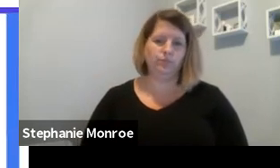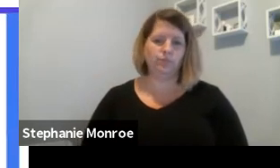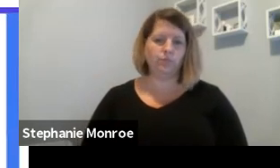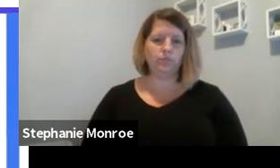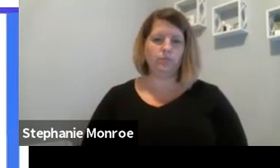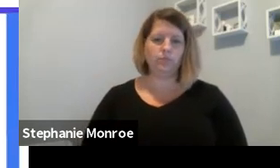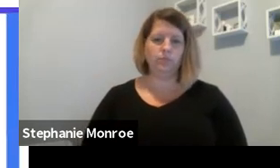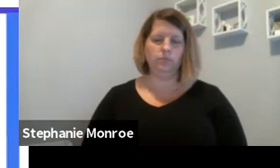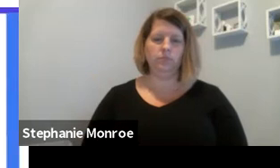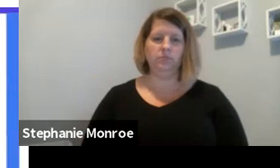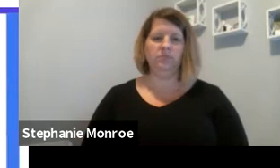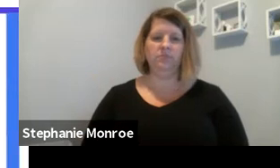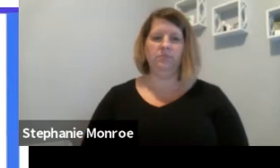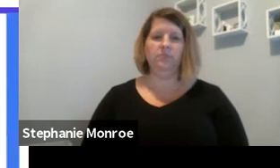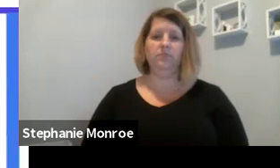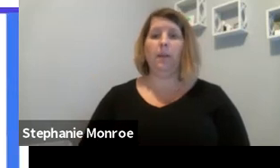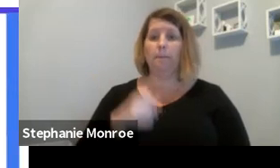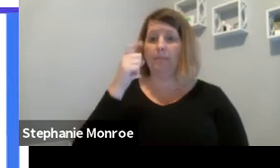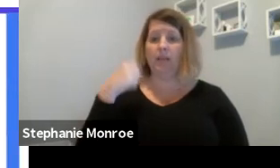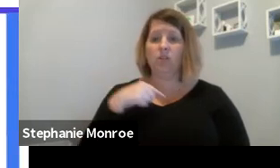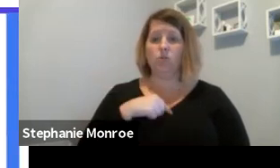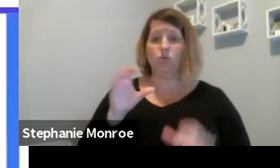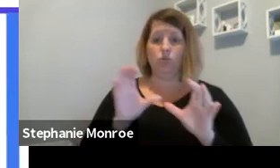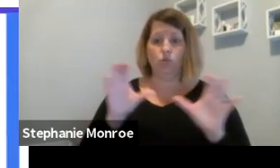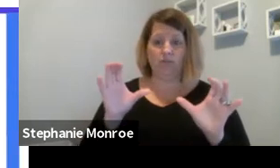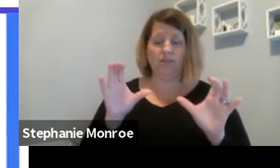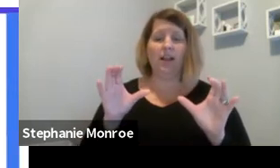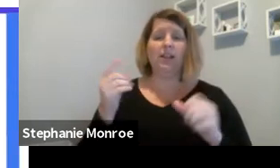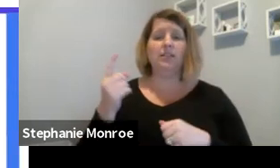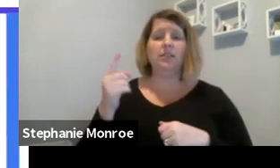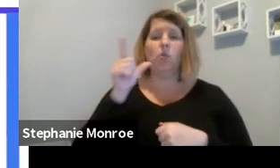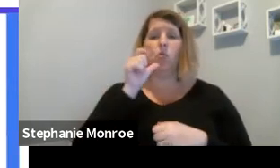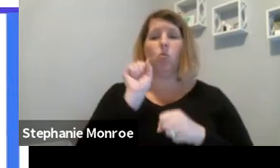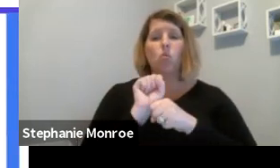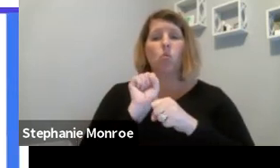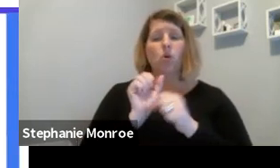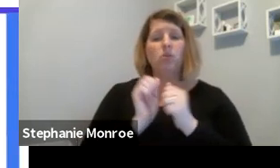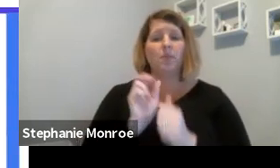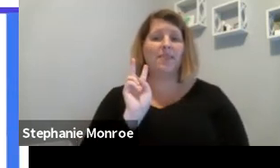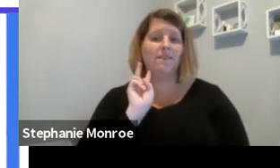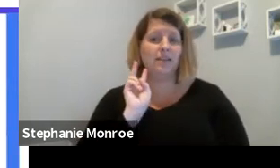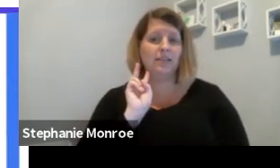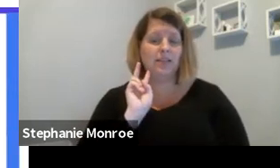As a certified center, and as someone who works with victims of abuse,